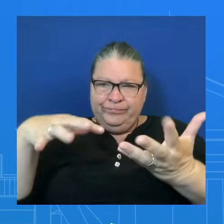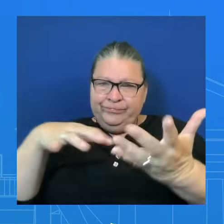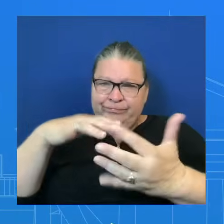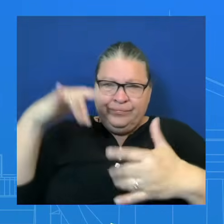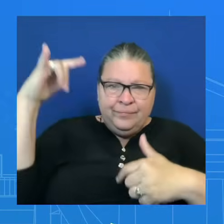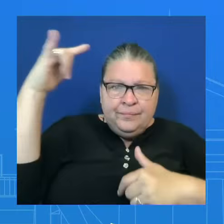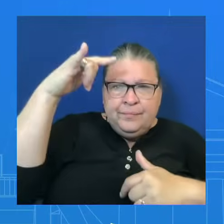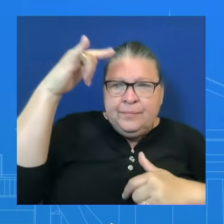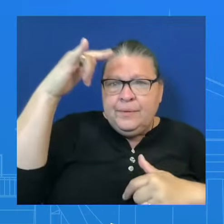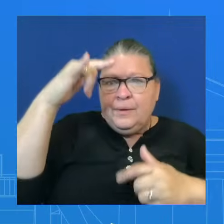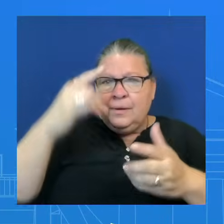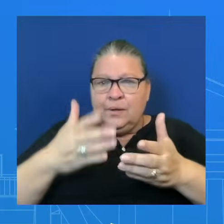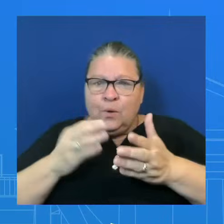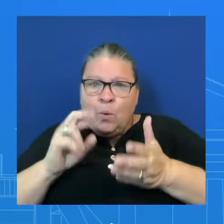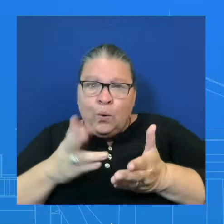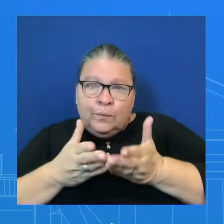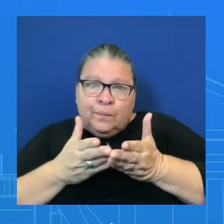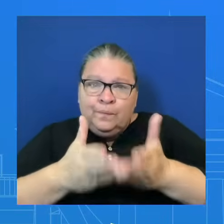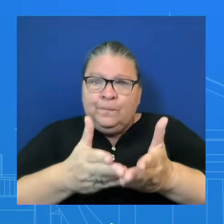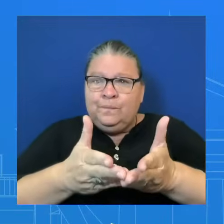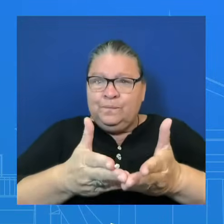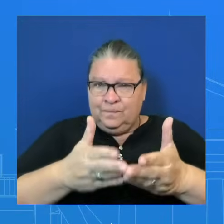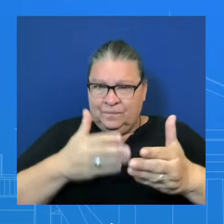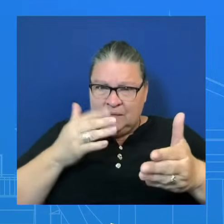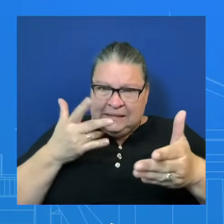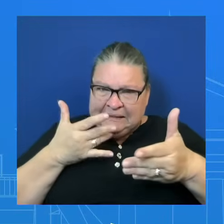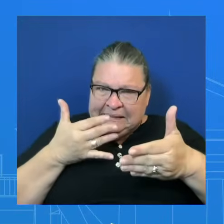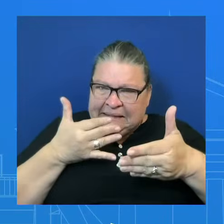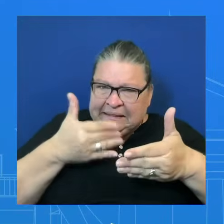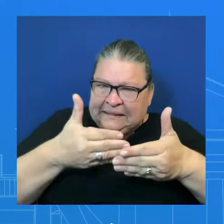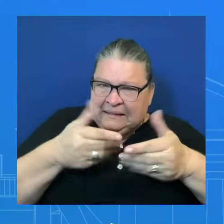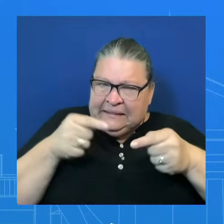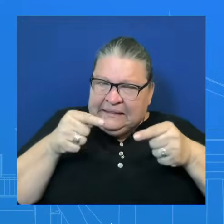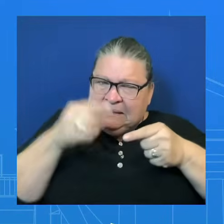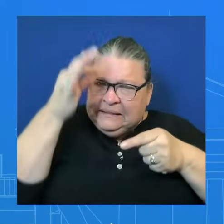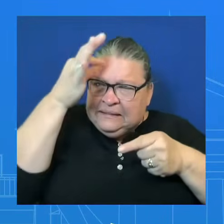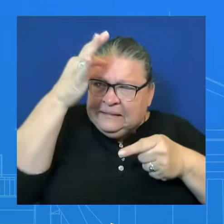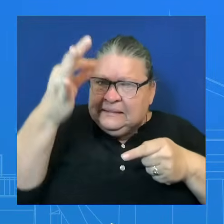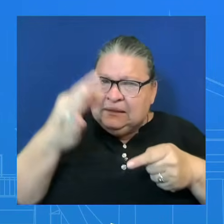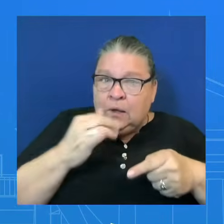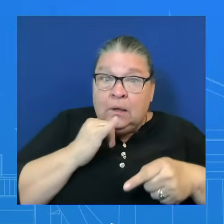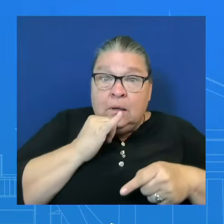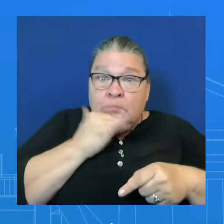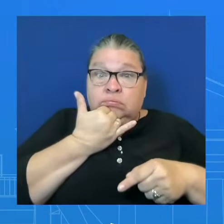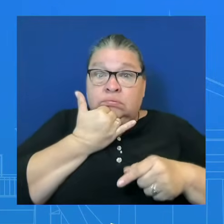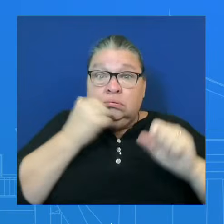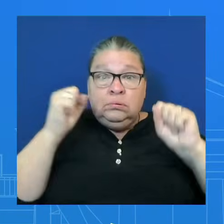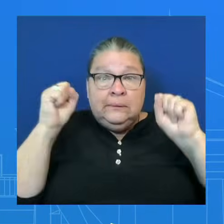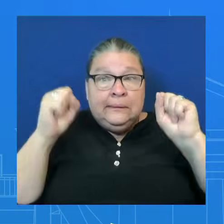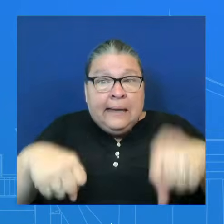it wouldn't take much for an error in judgment or a mistake to get made, and somebody could get hurt. And that's just got to be unacceptable.